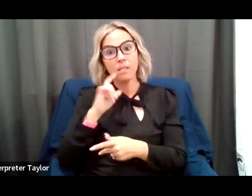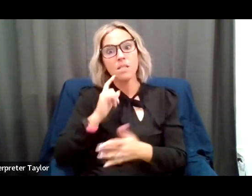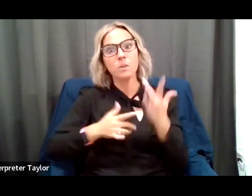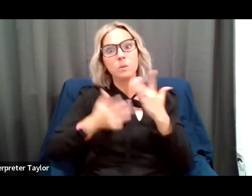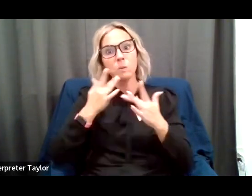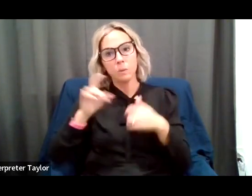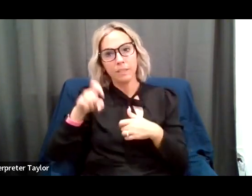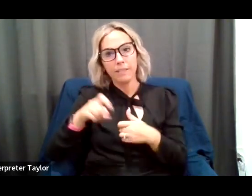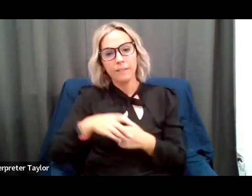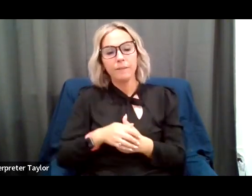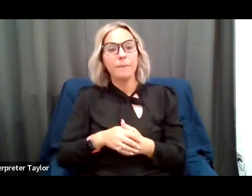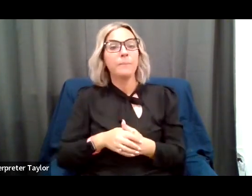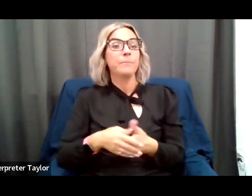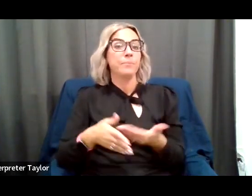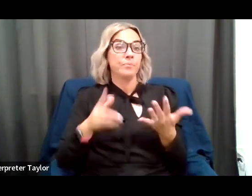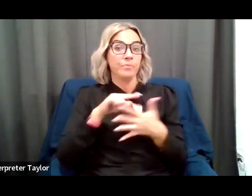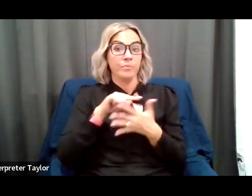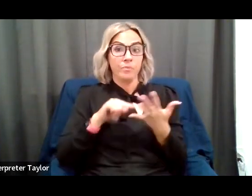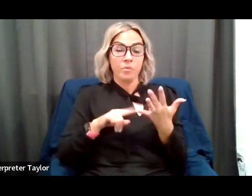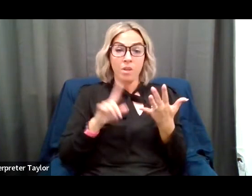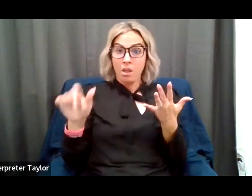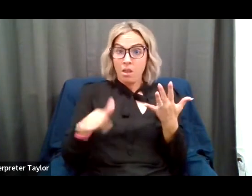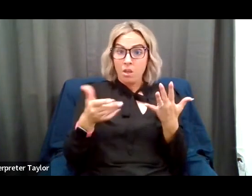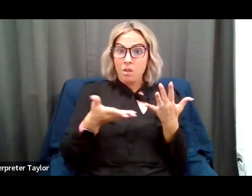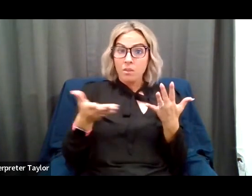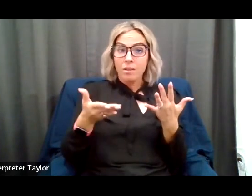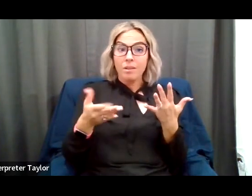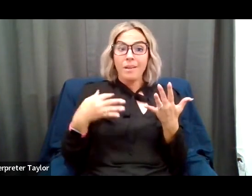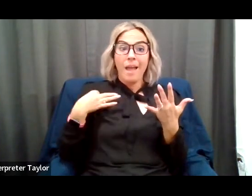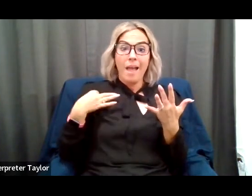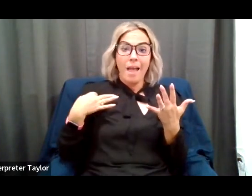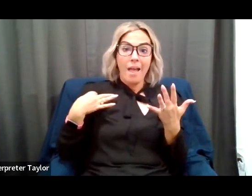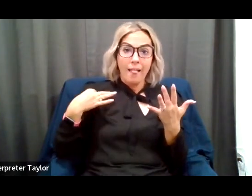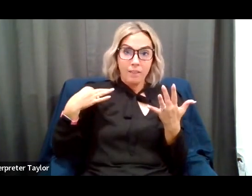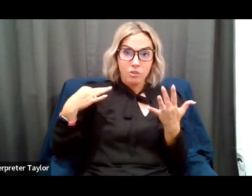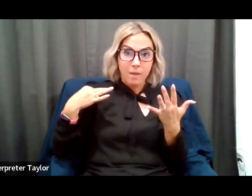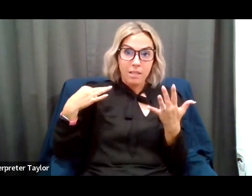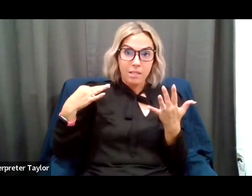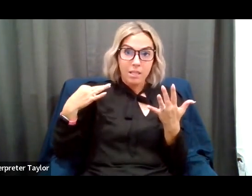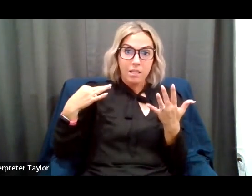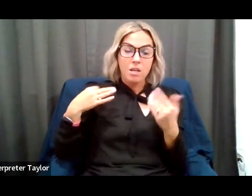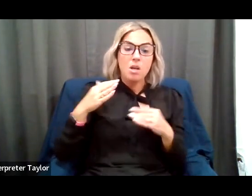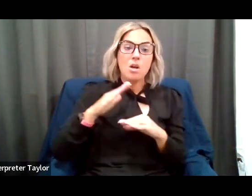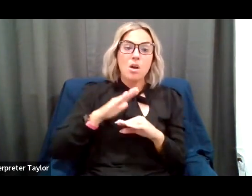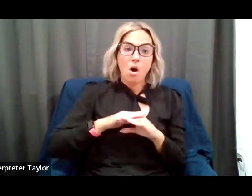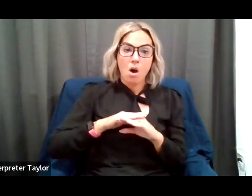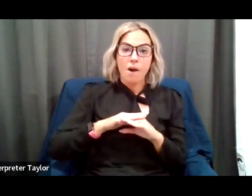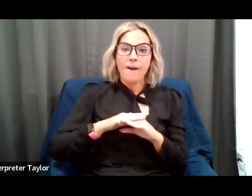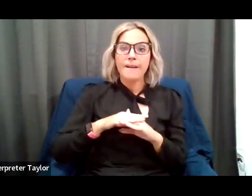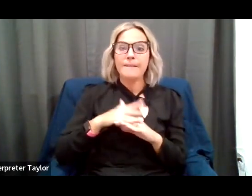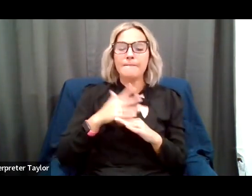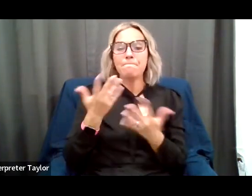Abd then the other thing was eligibility on- I know you have